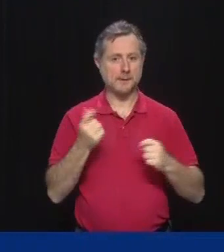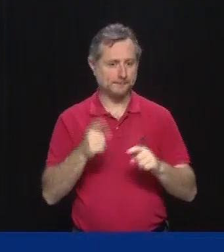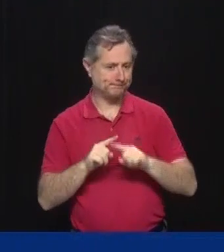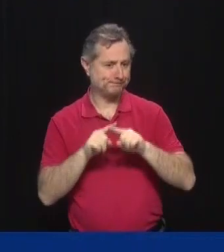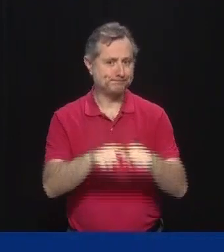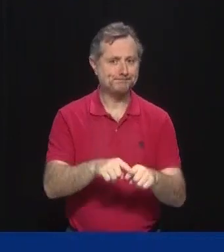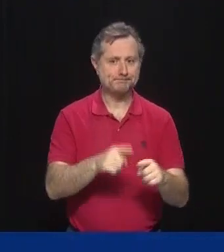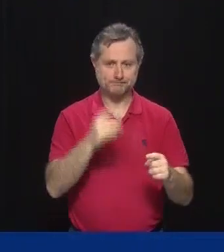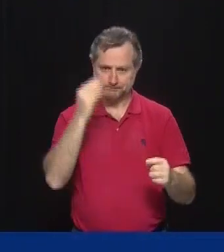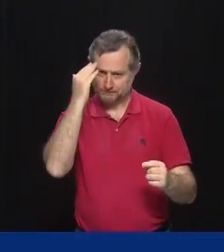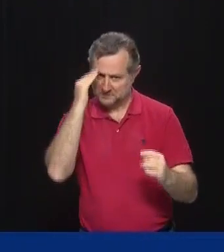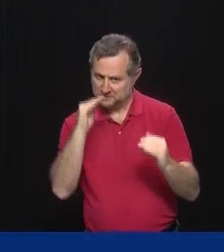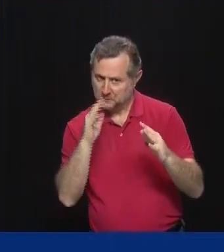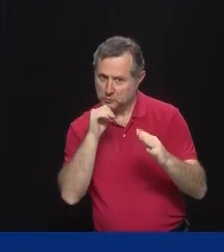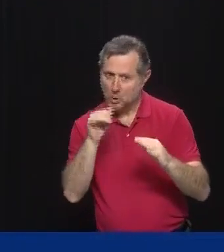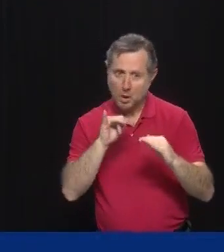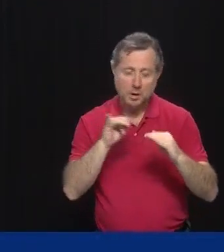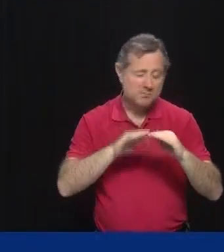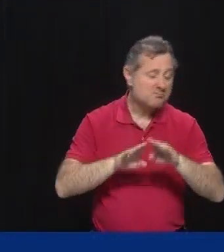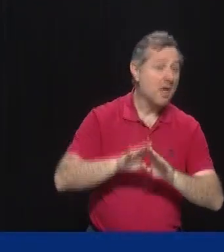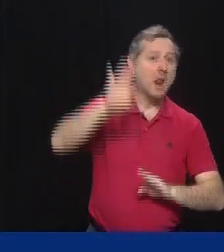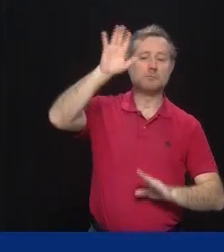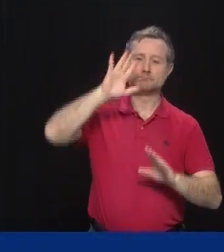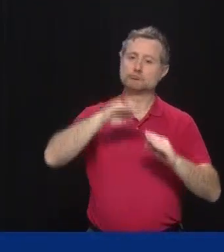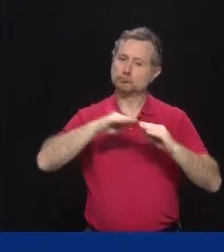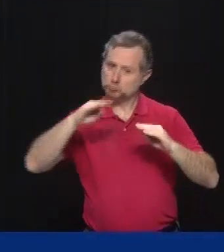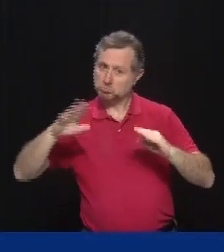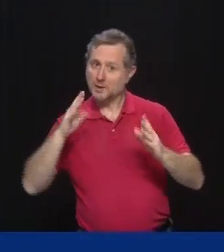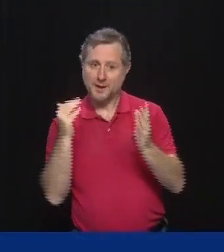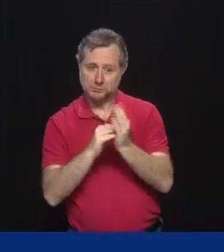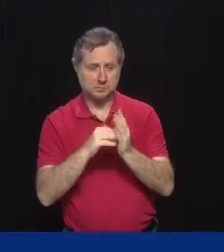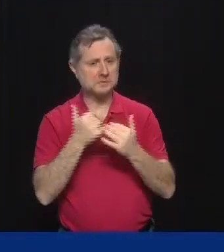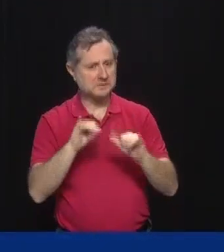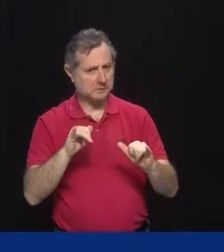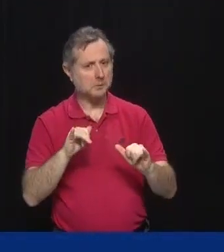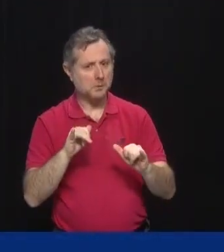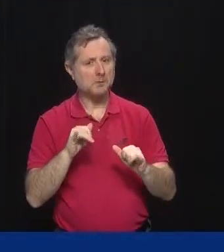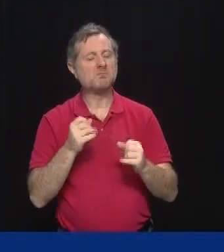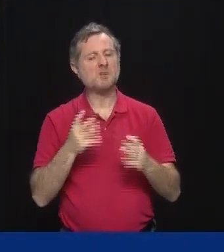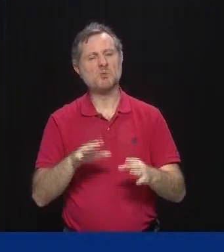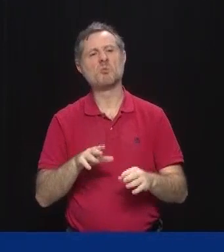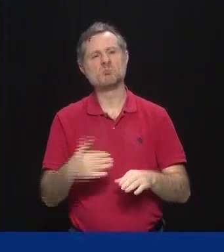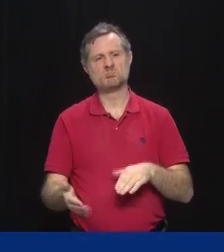IT DEPENDS ON HOW PEOPLE BEHAVE OVER THE HOLIDAYS. WE HOPE WE WON'T SEE THAT SPIKE AGAIN.